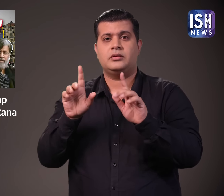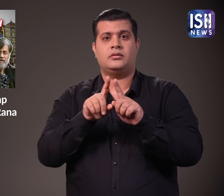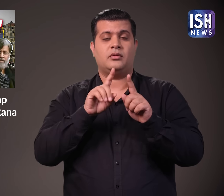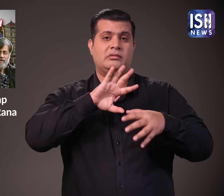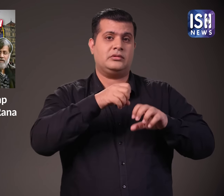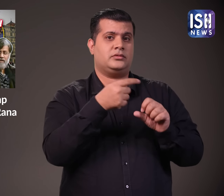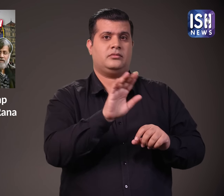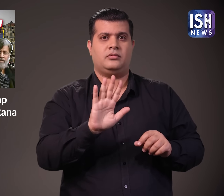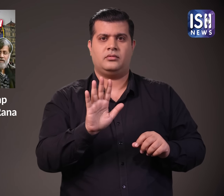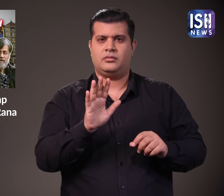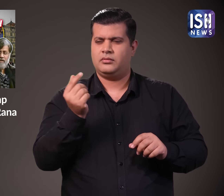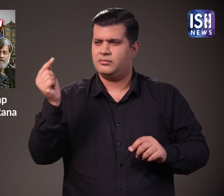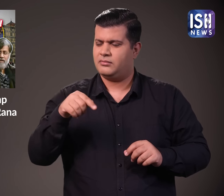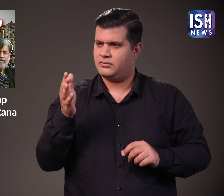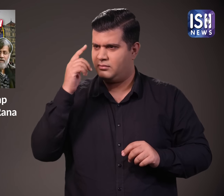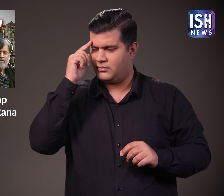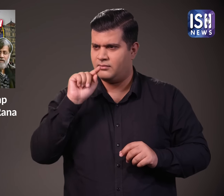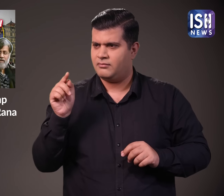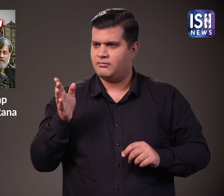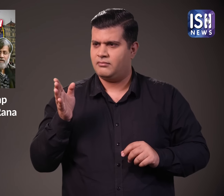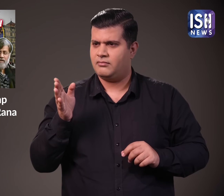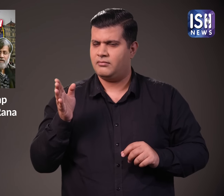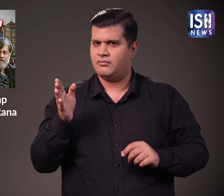He said Rana should not be tortured. Crazy!